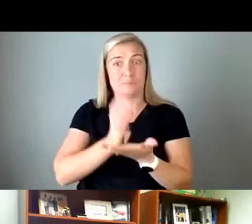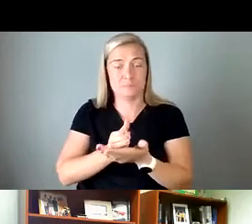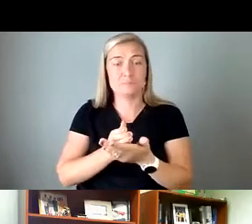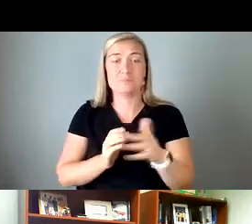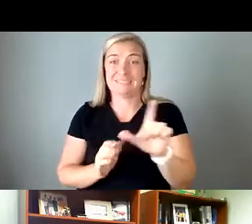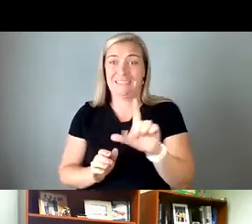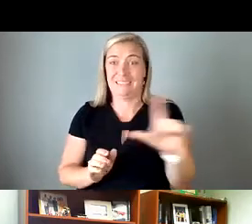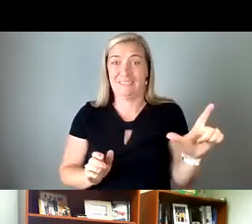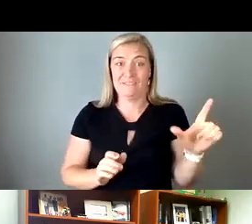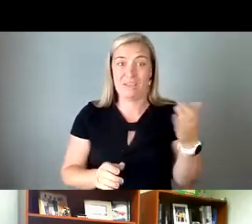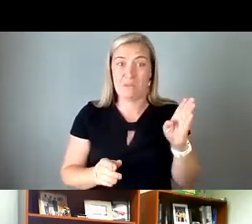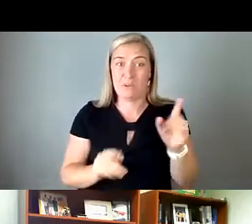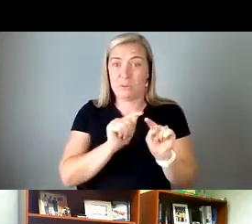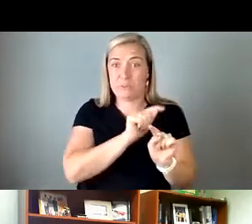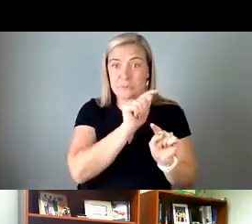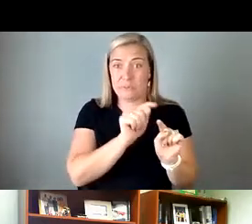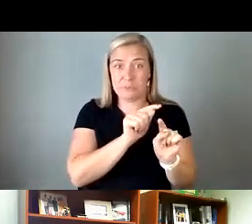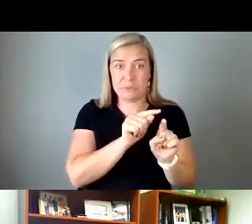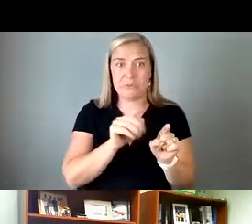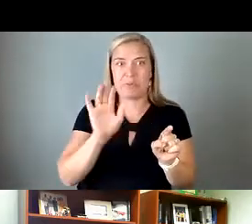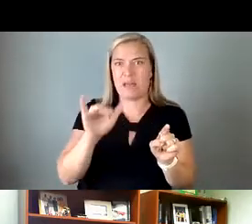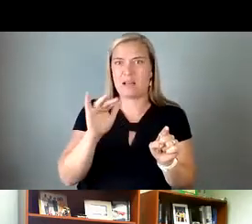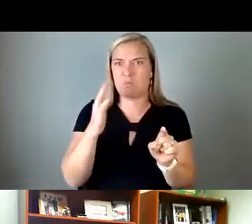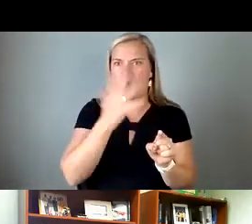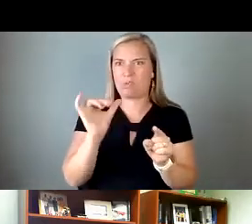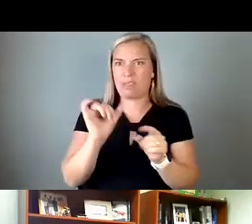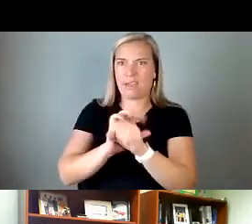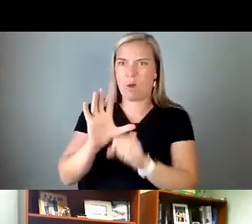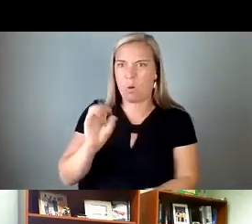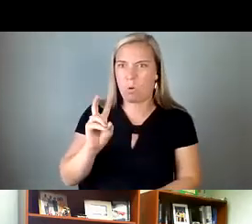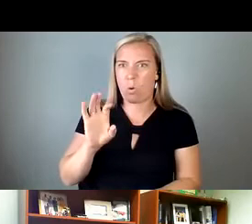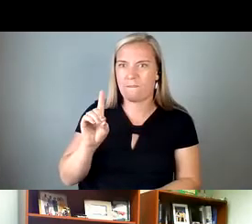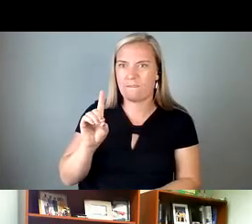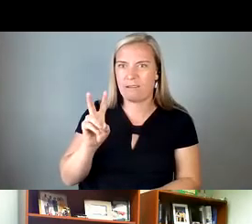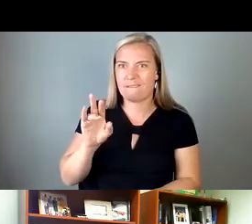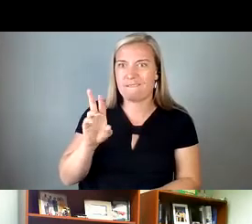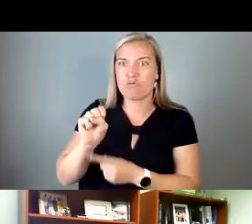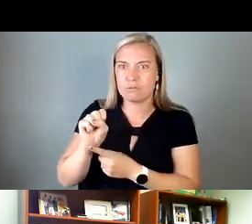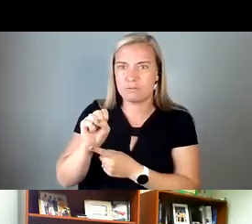hand side here is a cartoon of what a coronavirus looks like, sticking out of the surface of the